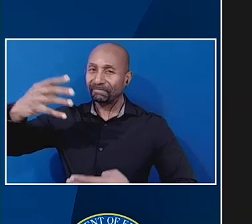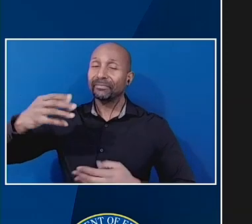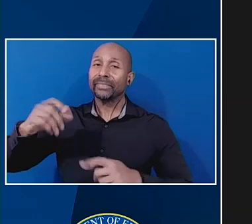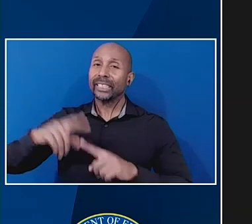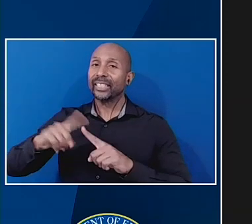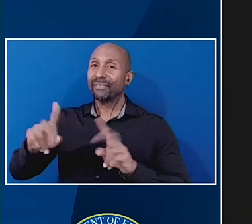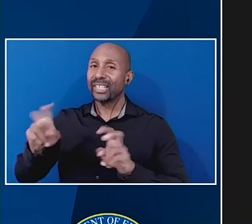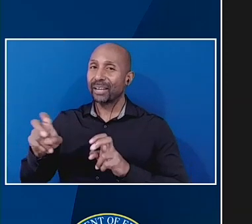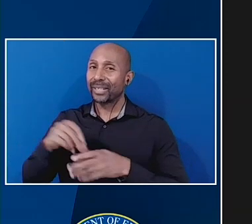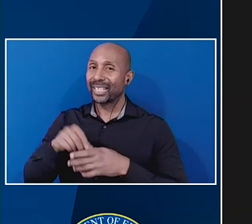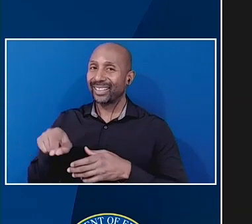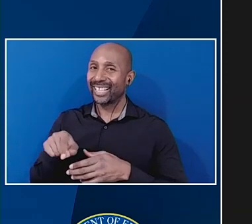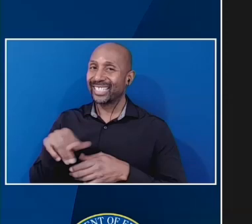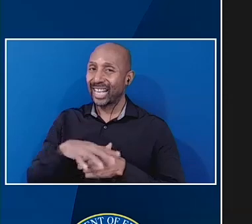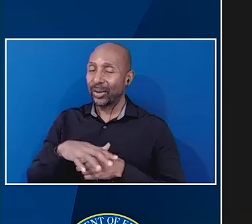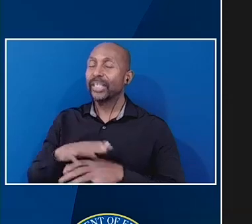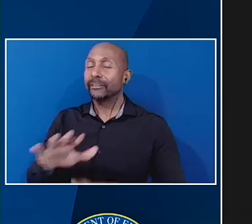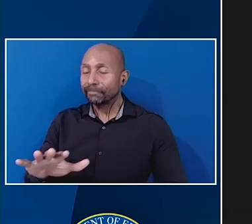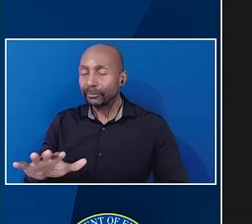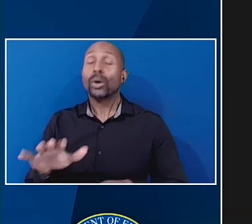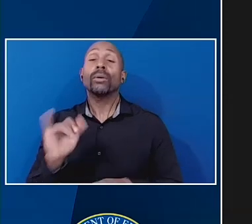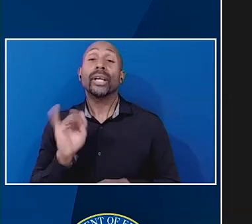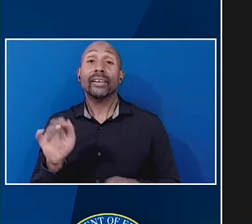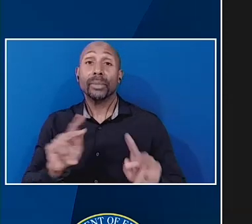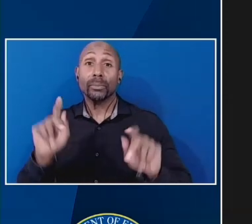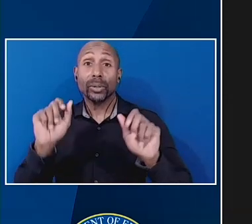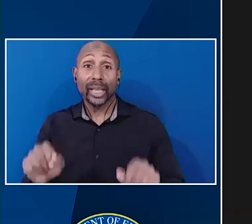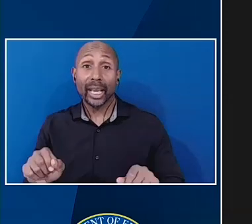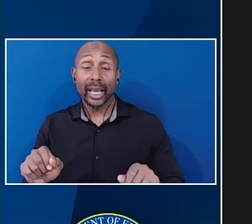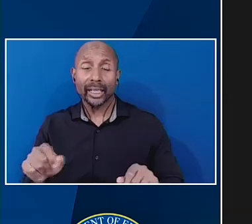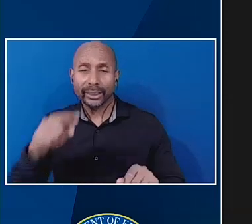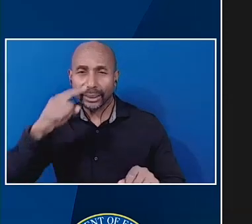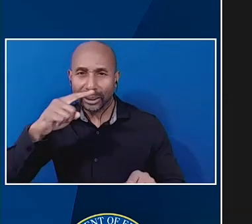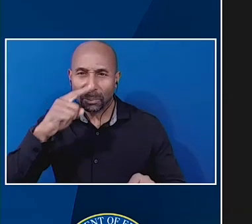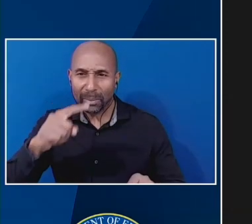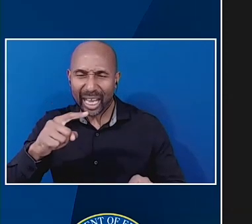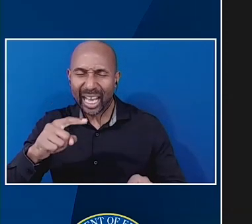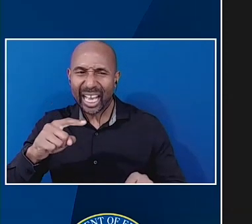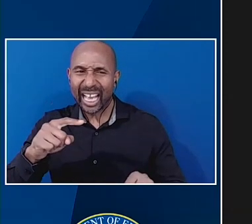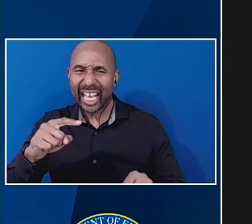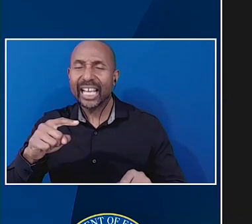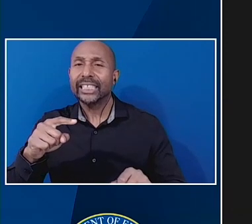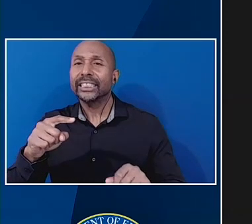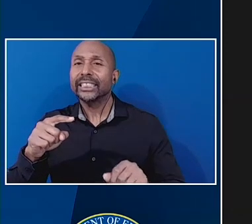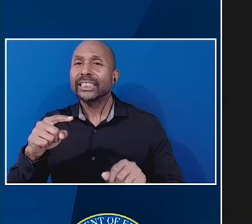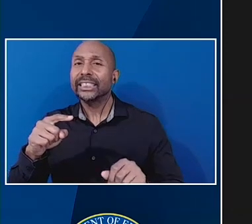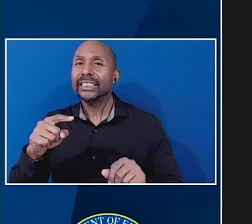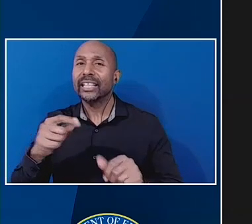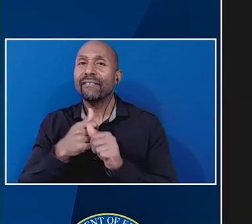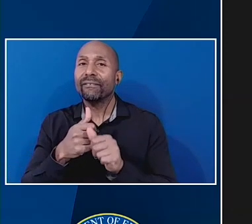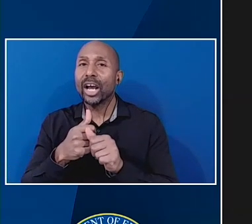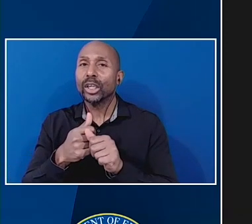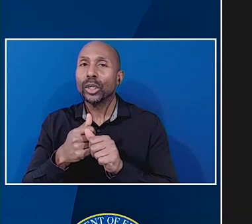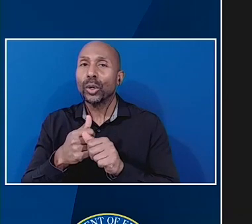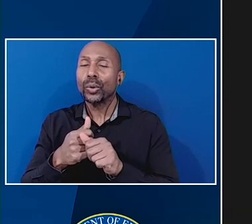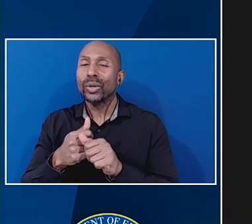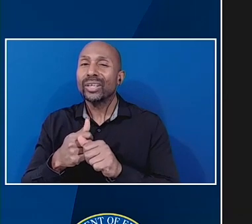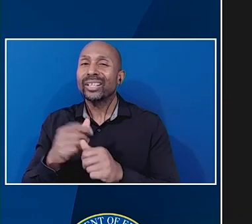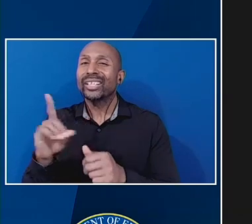If folks are able to, if you wouldn't mind kind of taking these sort of chronologically as they sit in the document. As much as you can.